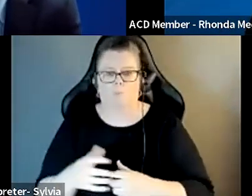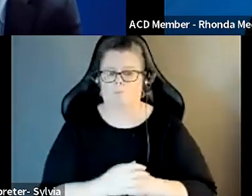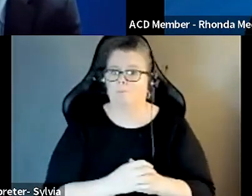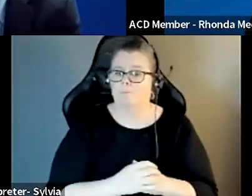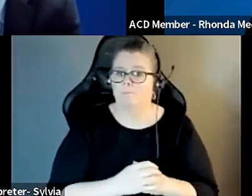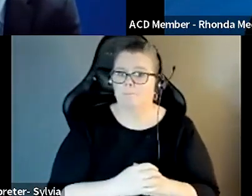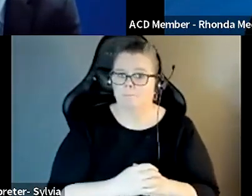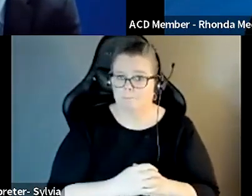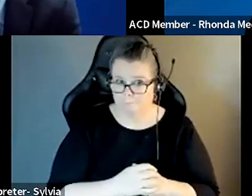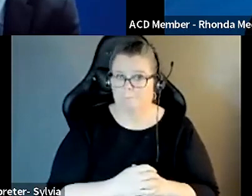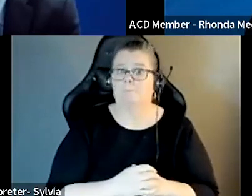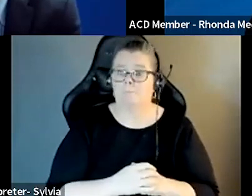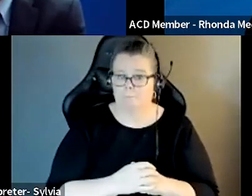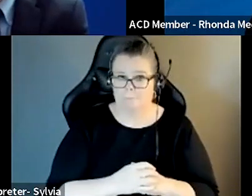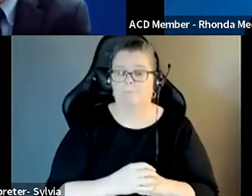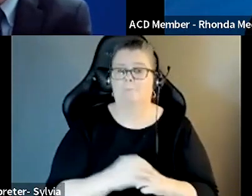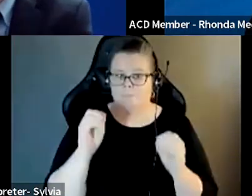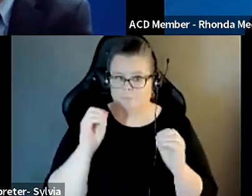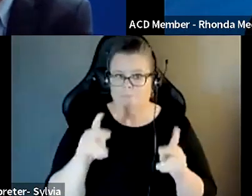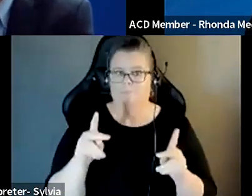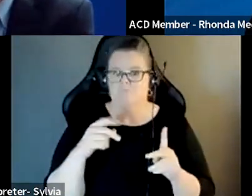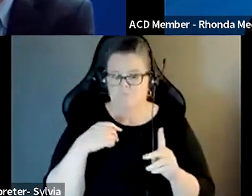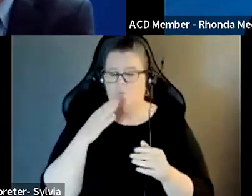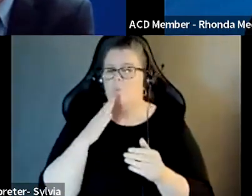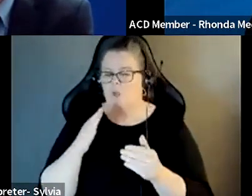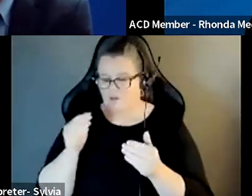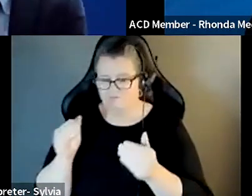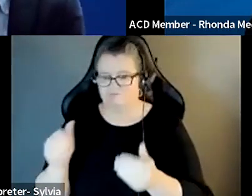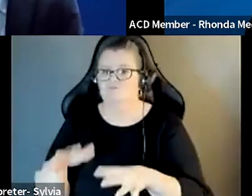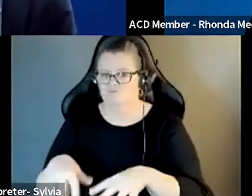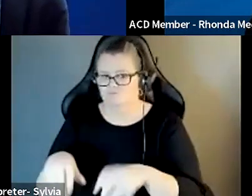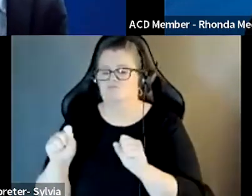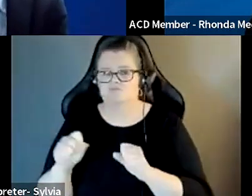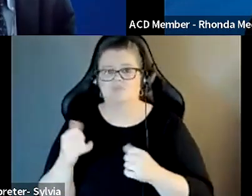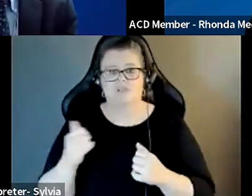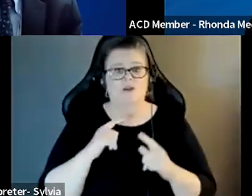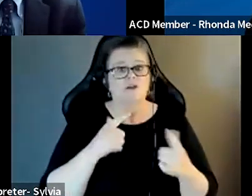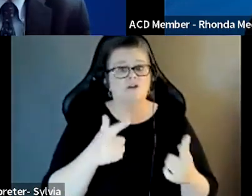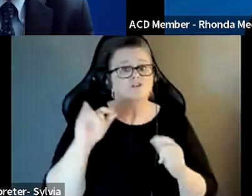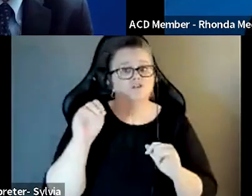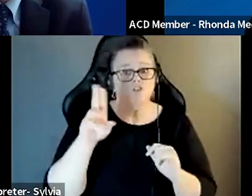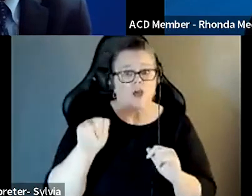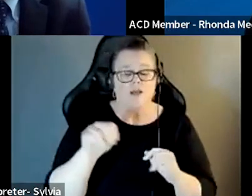Great. I'm getting a good sense from the committee, so we'll move in that direction. And over to you, Tom. Great. So I would just say that what --